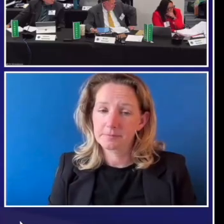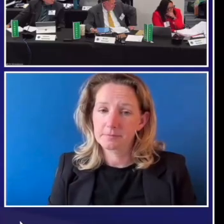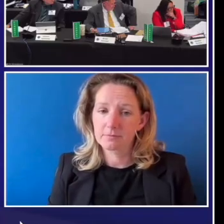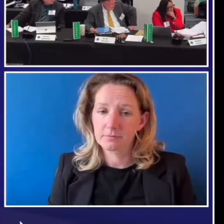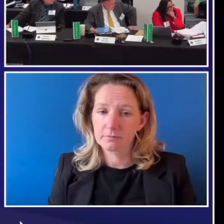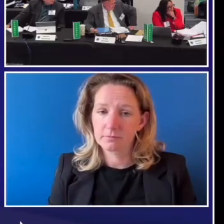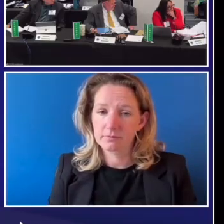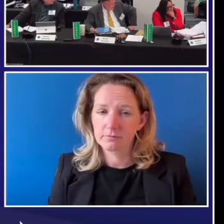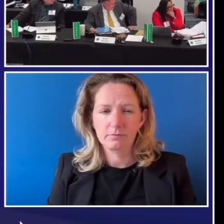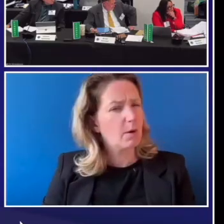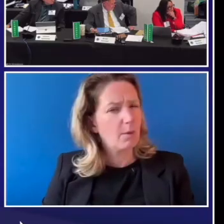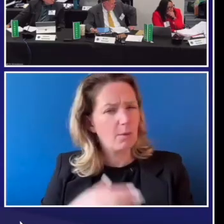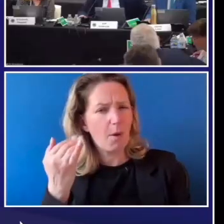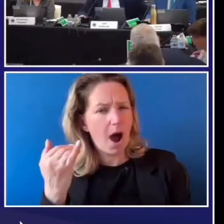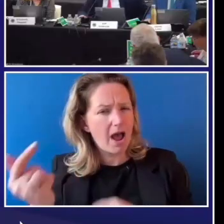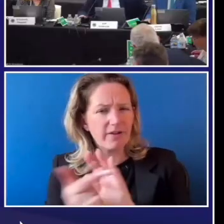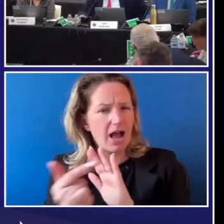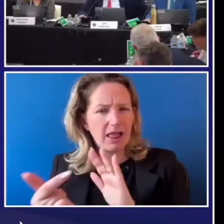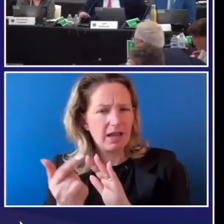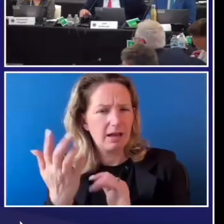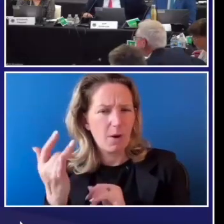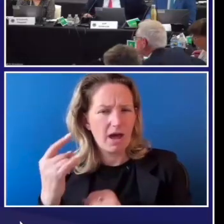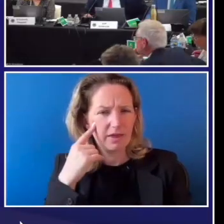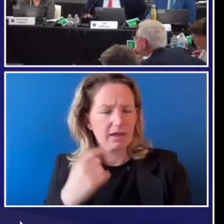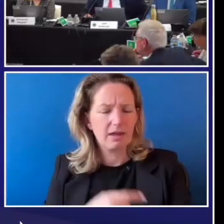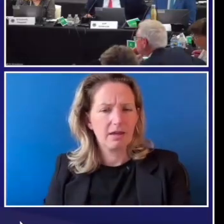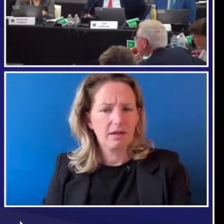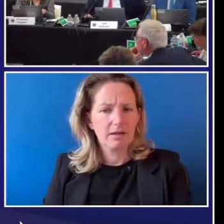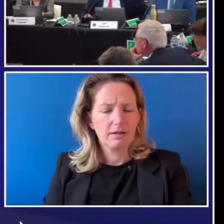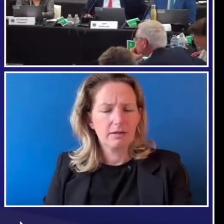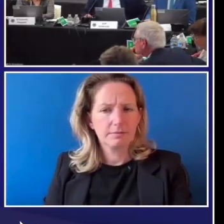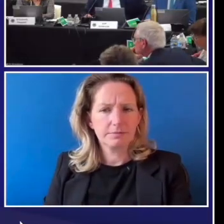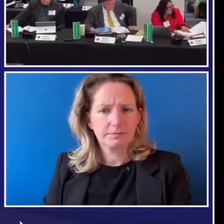Why do you think it would violate it? If it's if it's indicating that